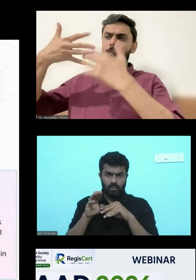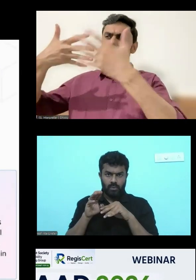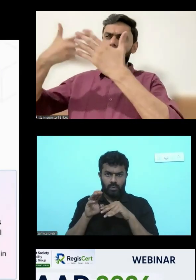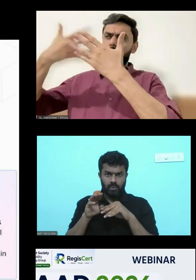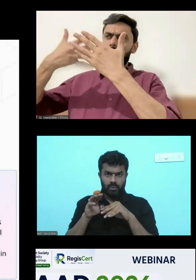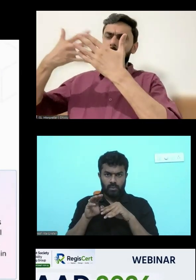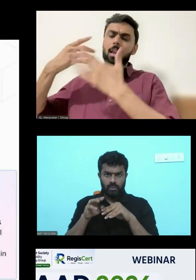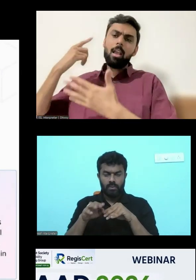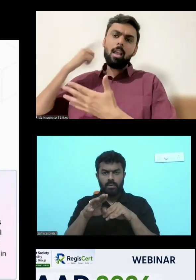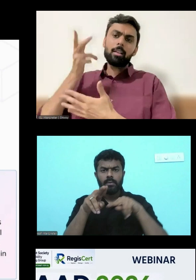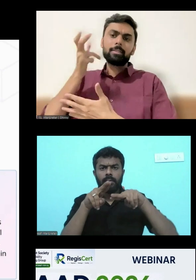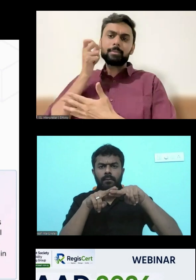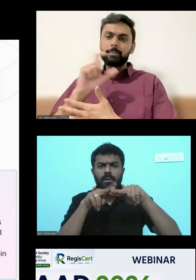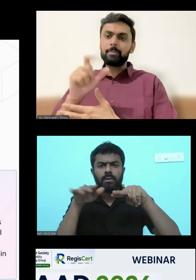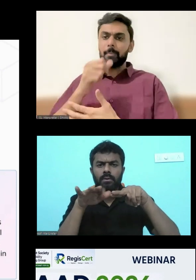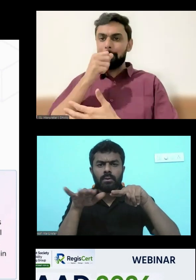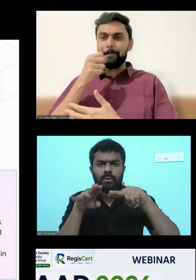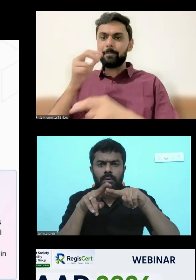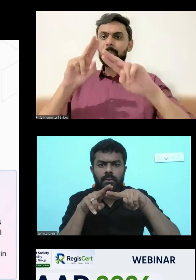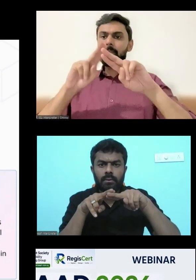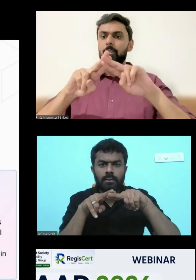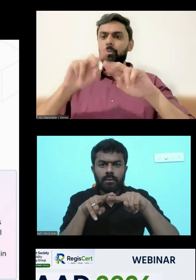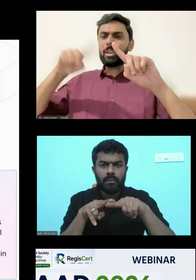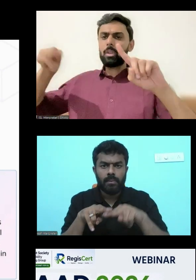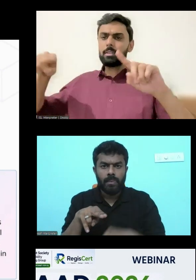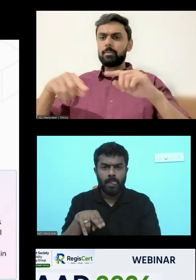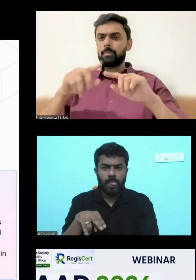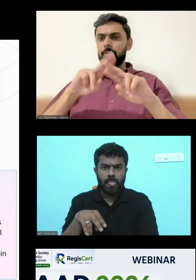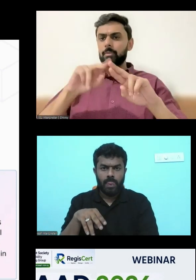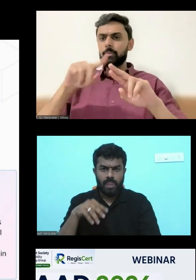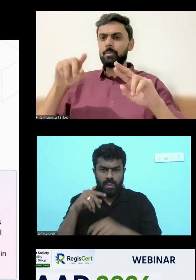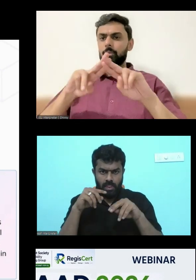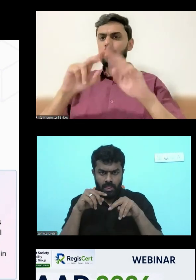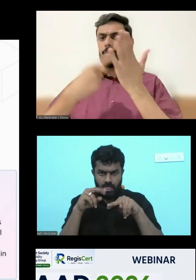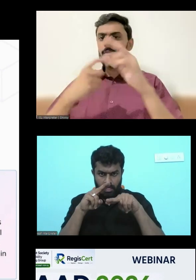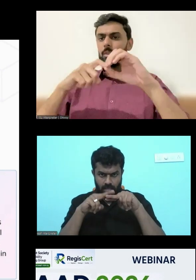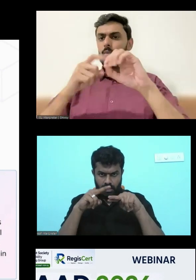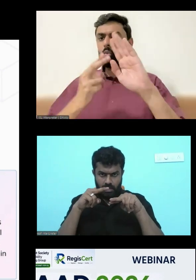So we have to think about low-tech solution for high-impact classroom inclusion.